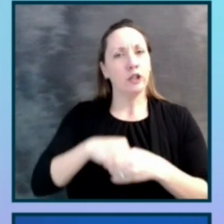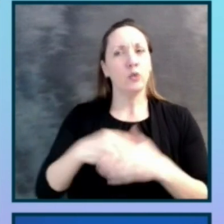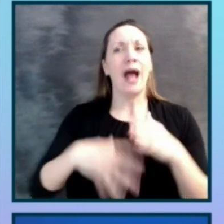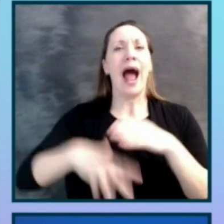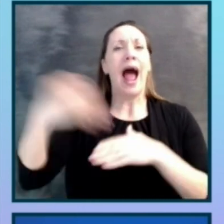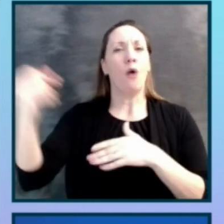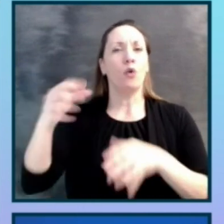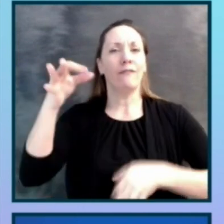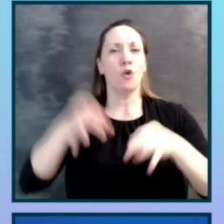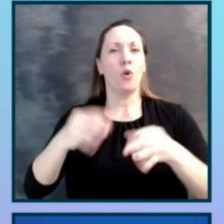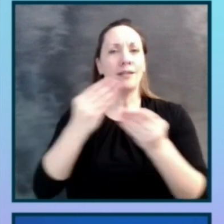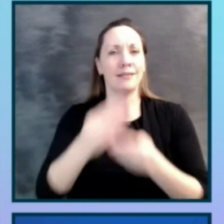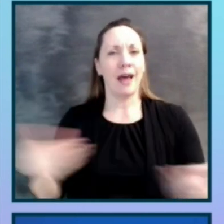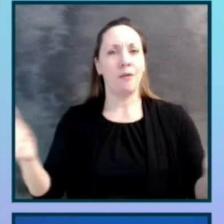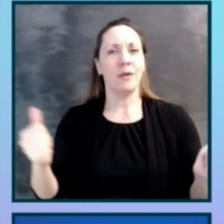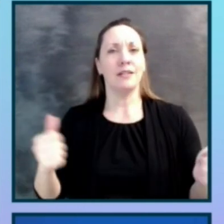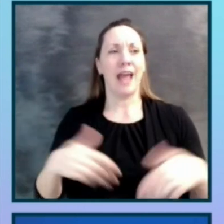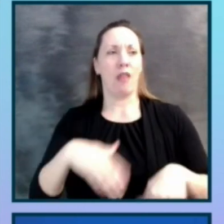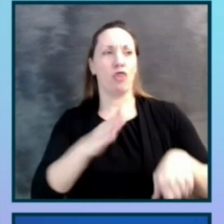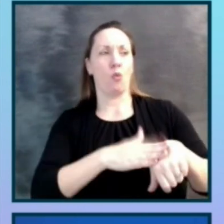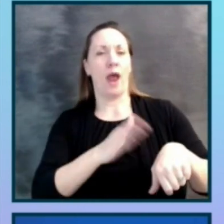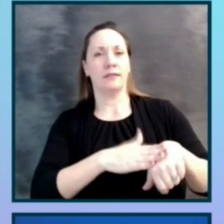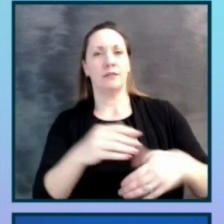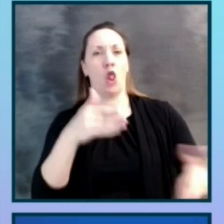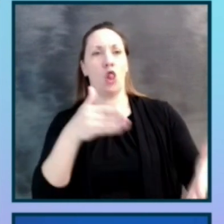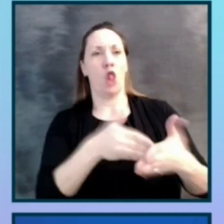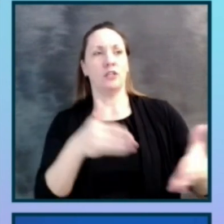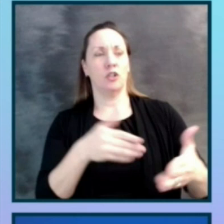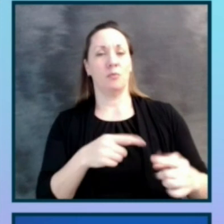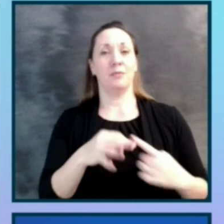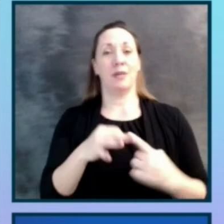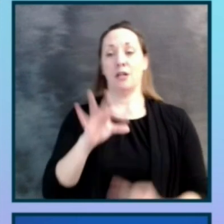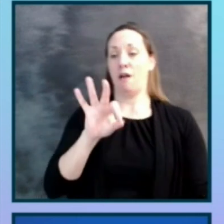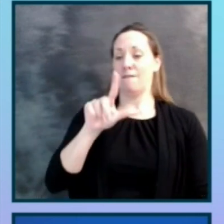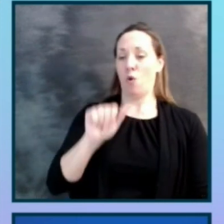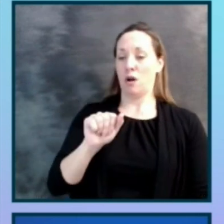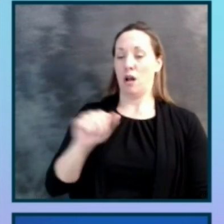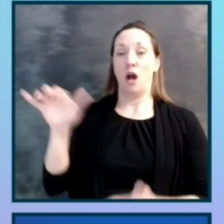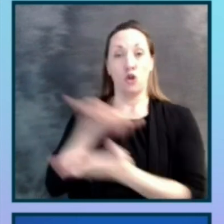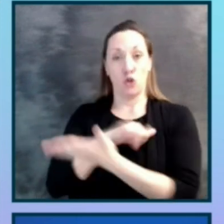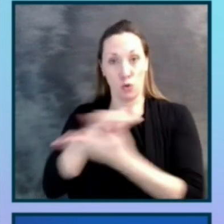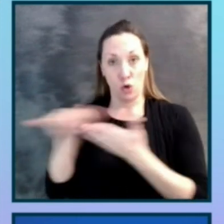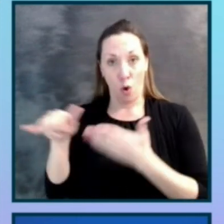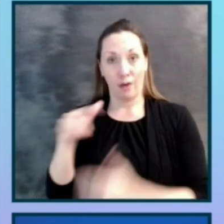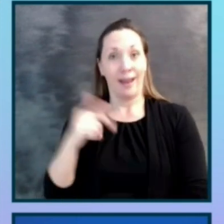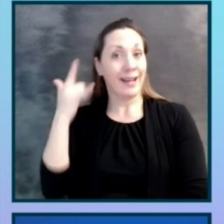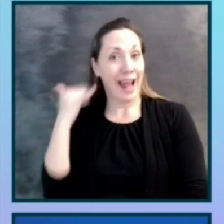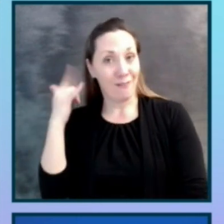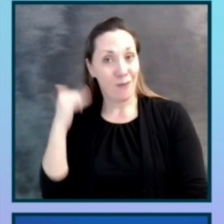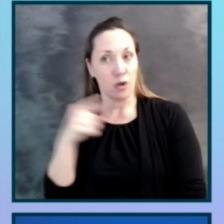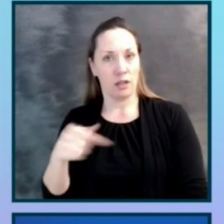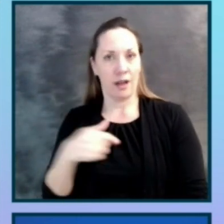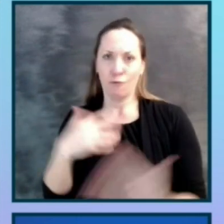And those are around, especially in Florida, New York, and California, which have strong civil rights statutes.